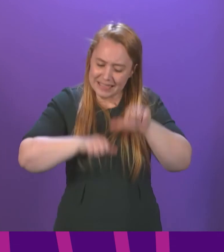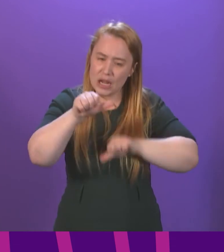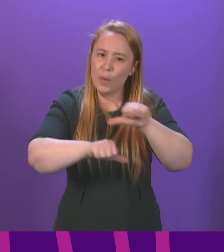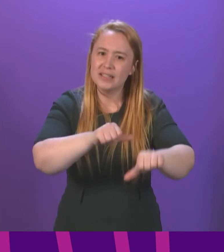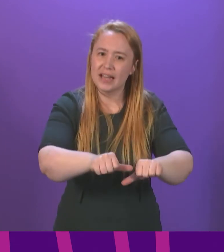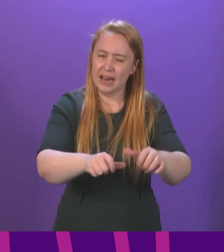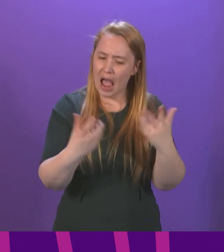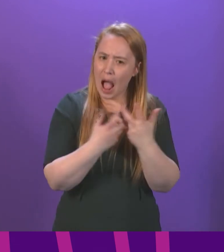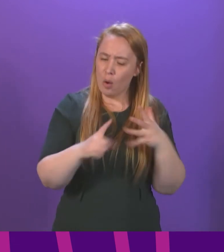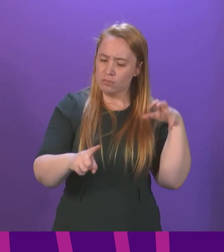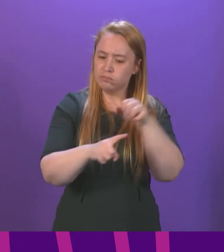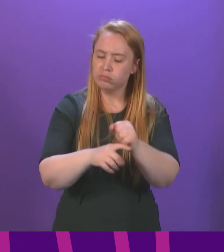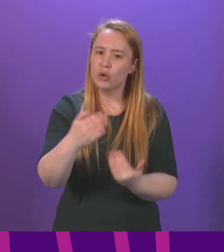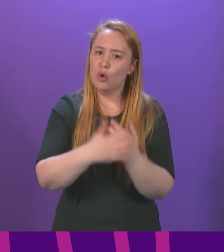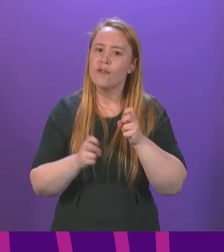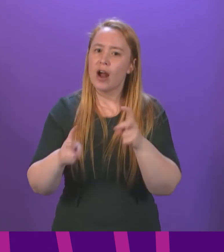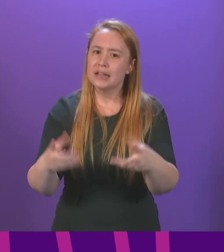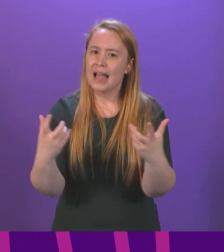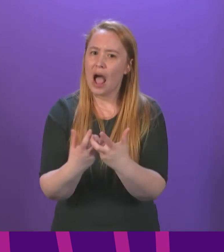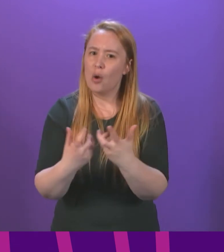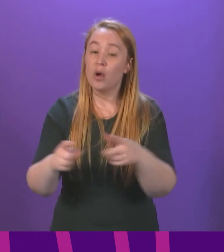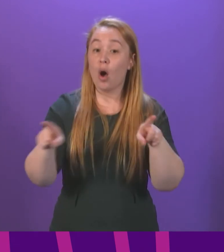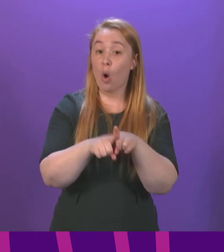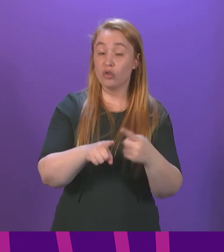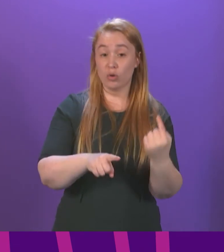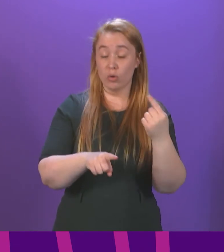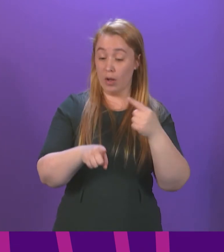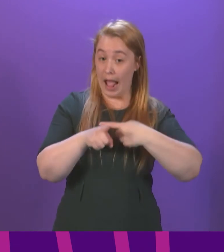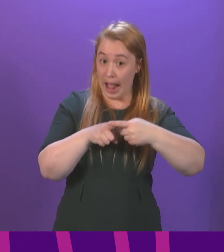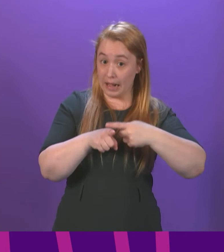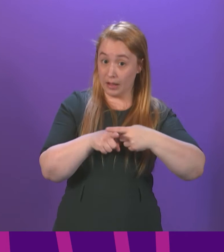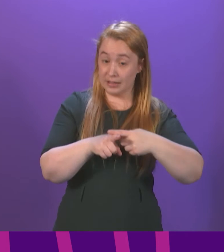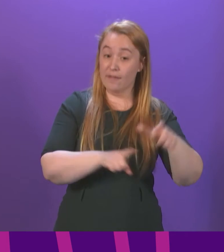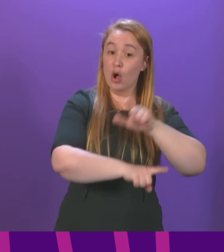There is use of surge testing in England where there are community or localised outbreaks